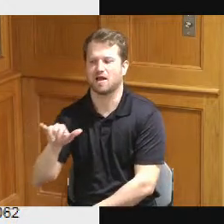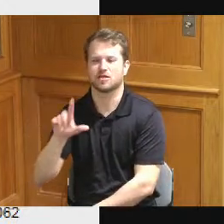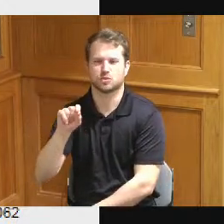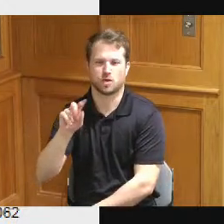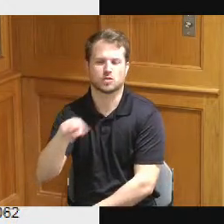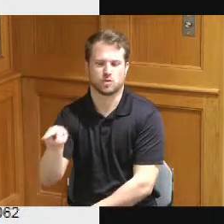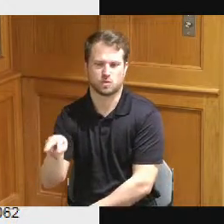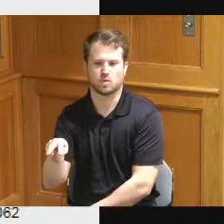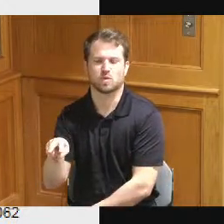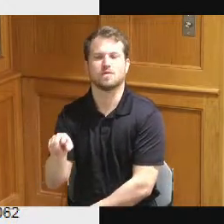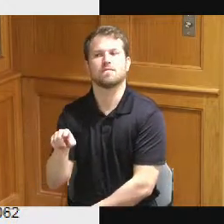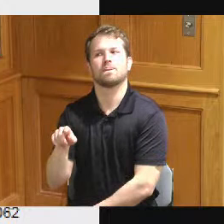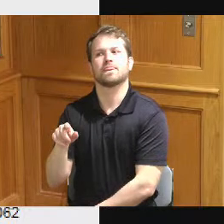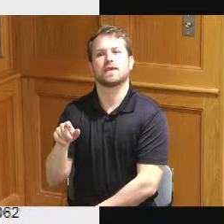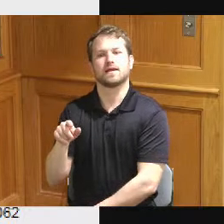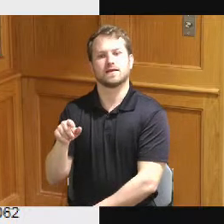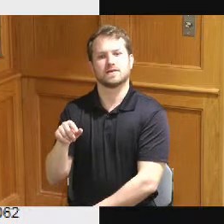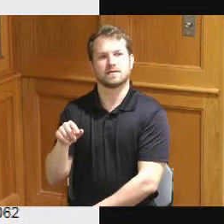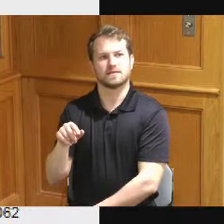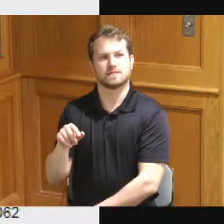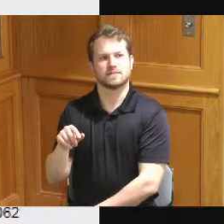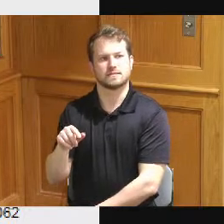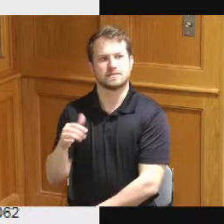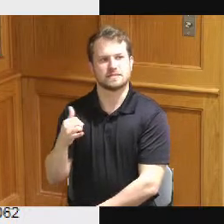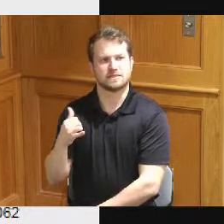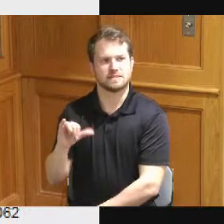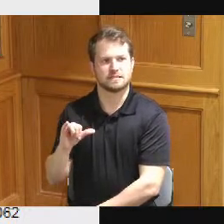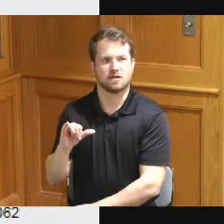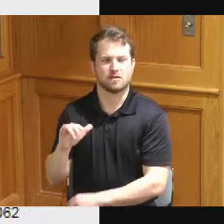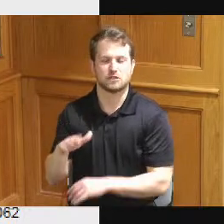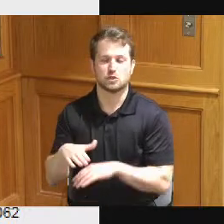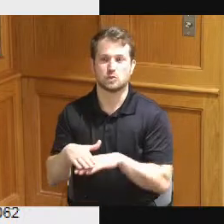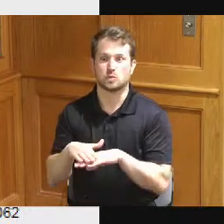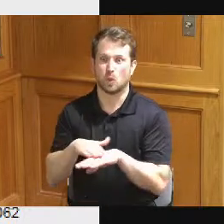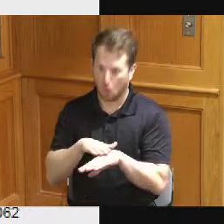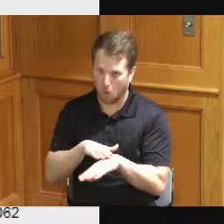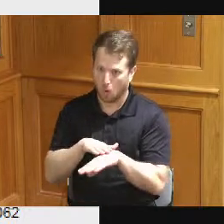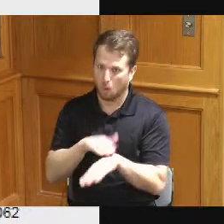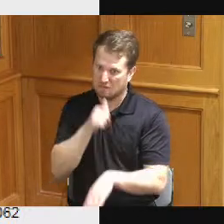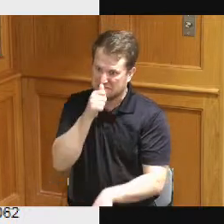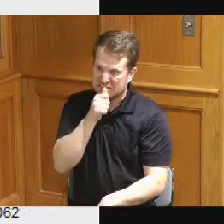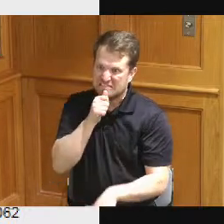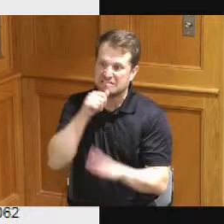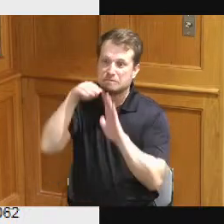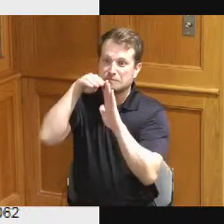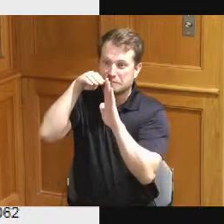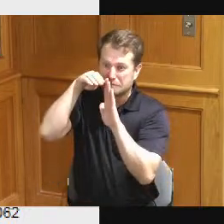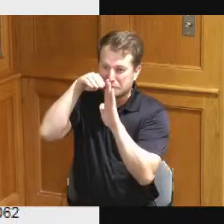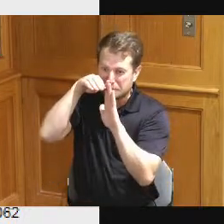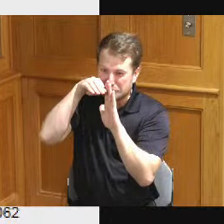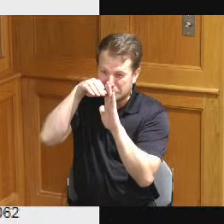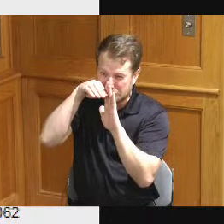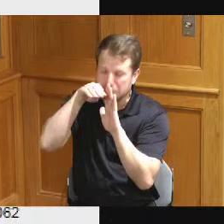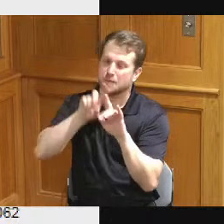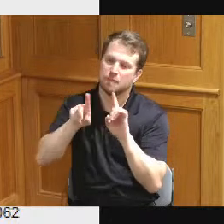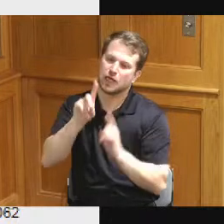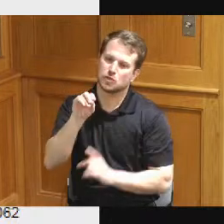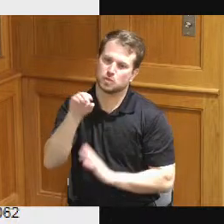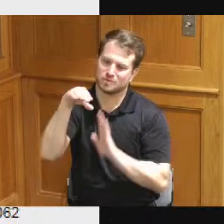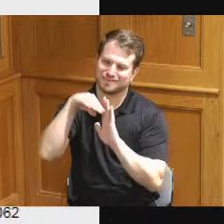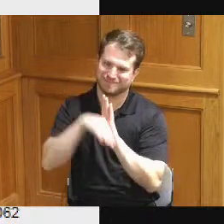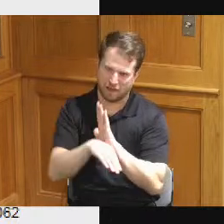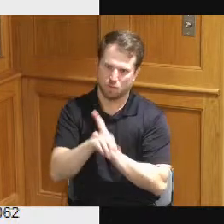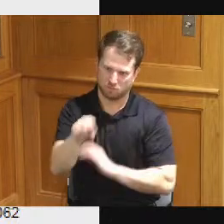continuing an excruciatingly slow but downward decline at a time when many communities